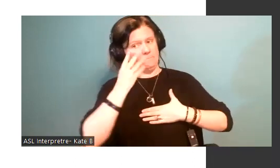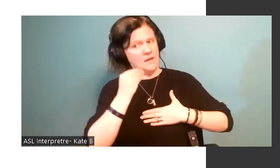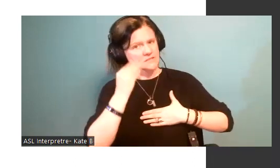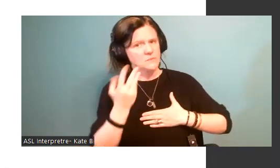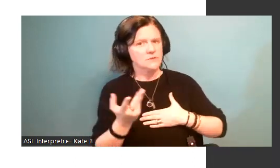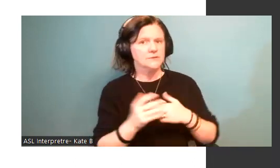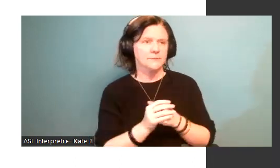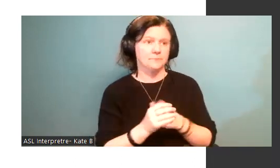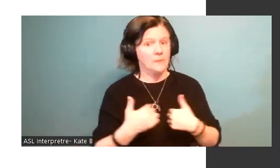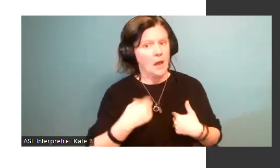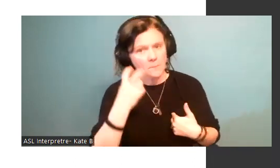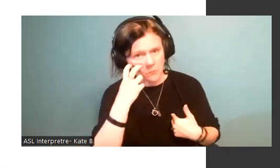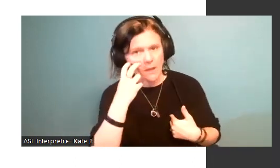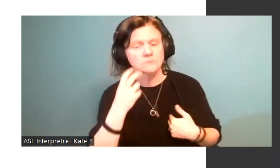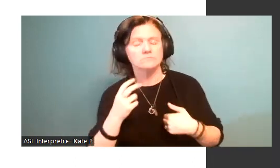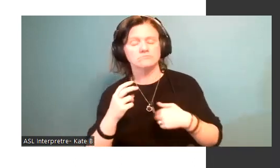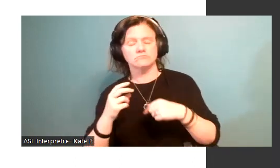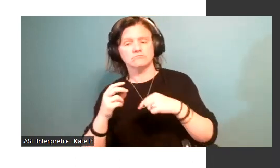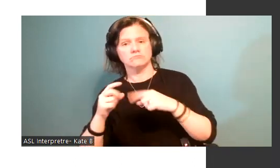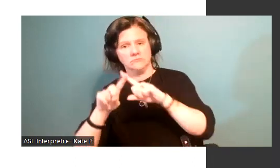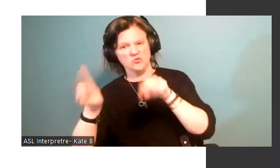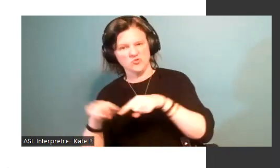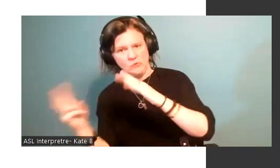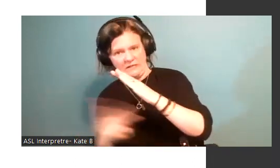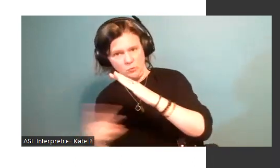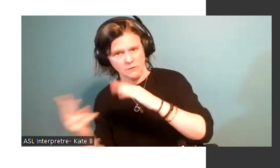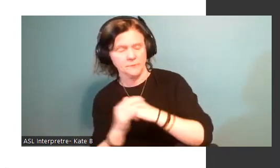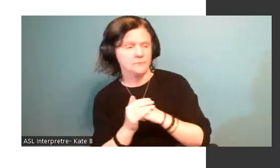your site. Don't ever use alert on something that